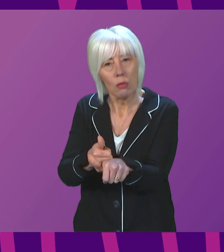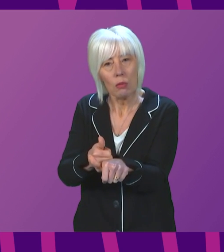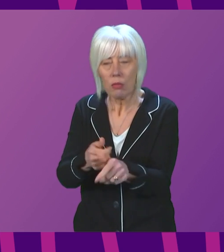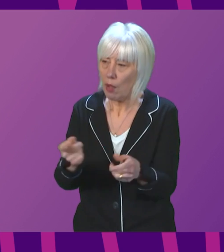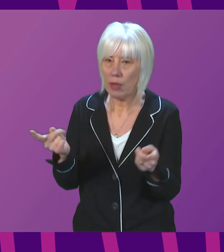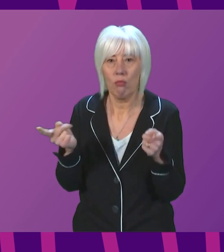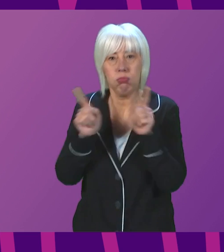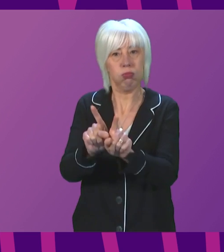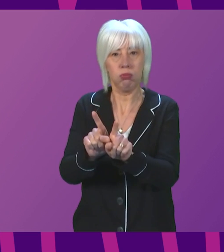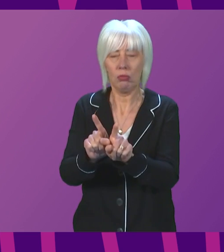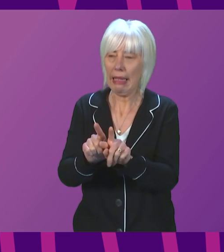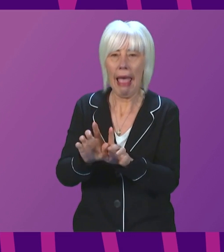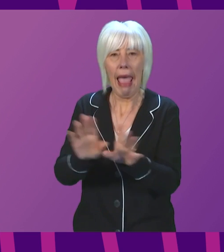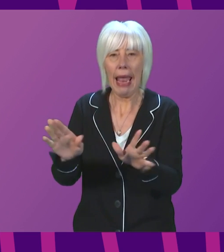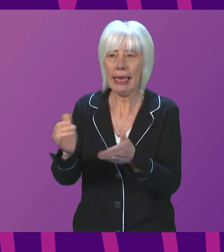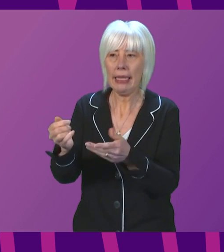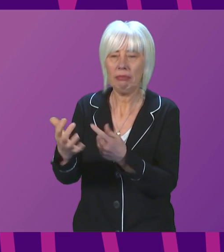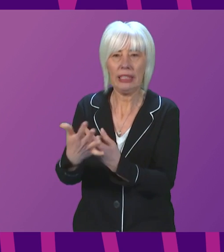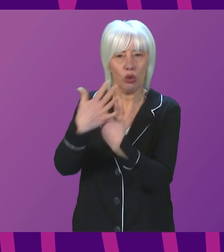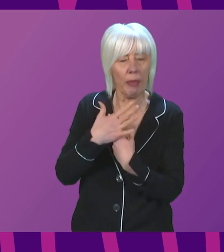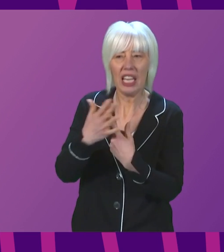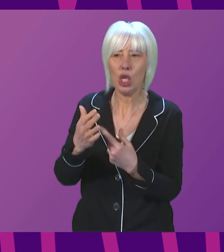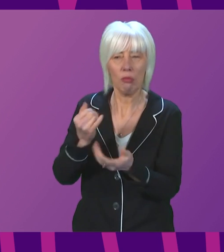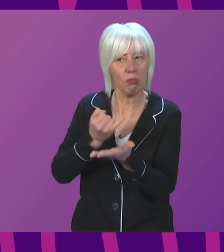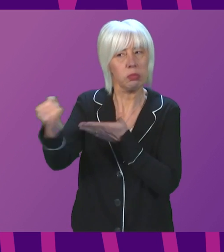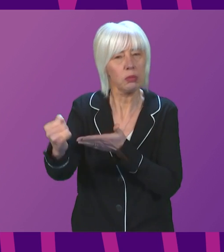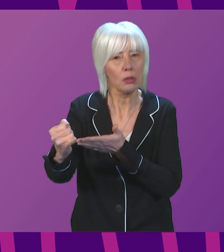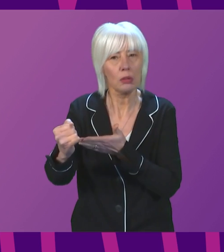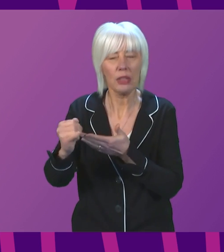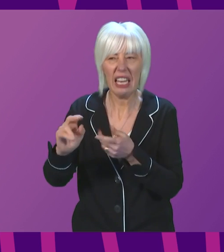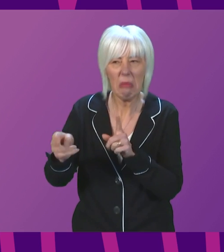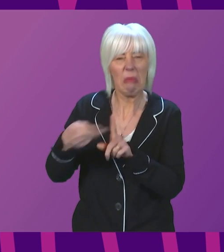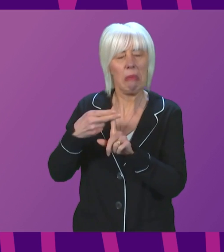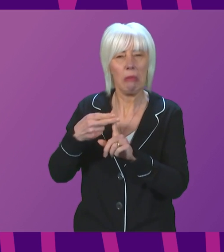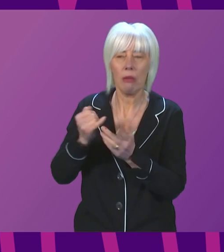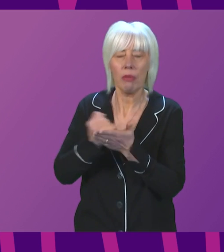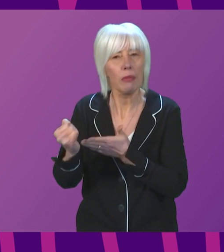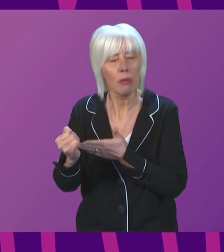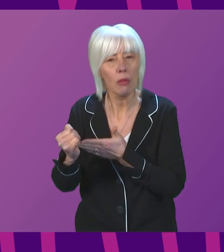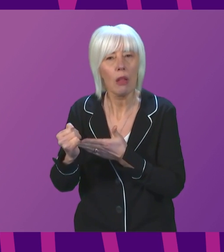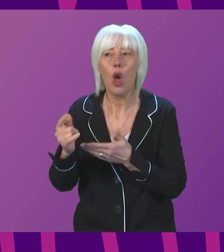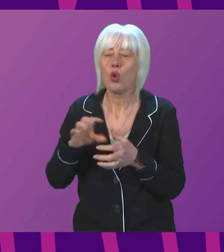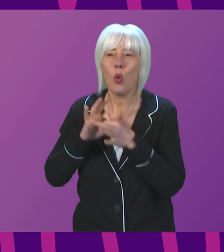to shoulder with them against any discrimination and stigma. We will continue to work with a range of organisations to consider what more the Scottish Government